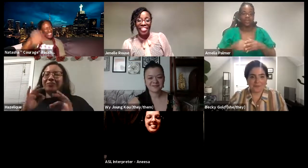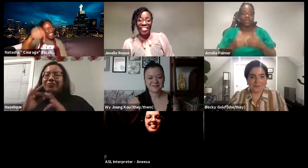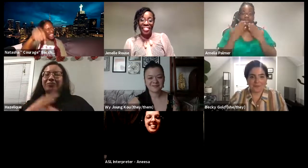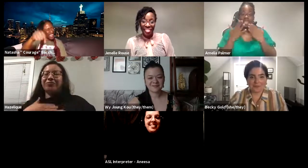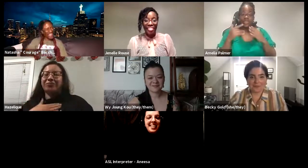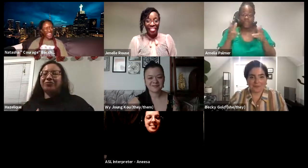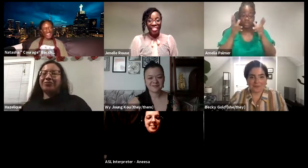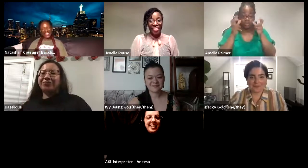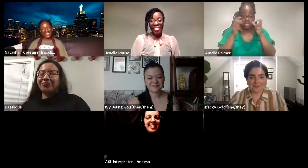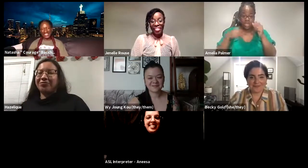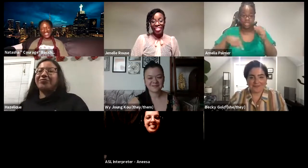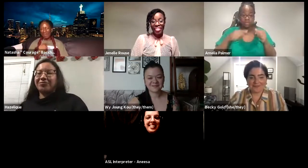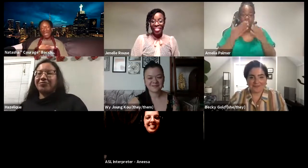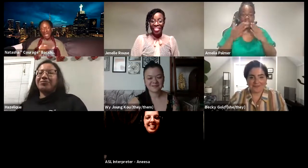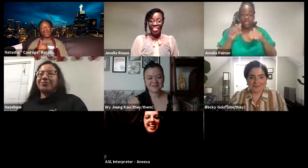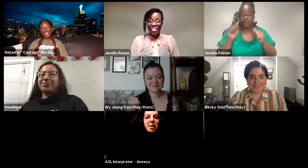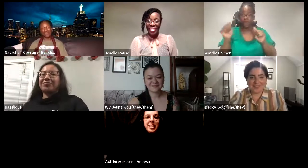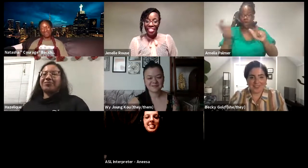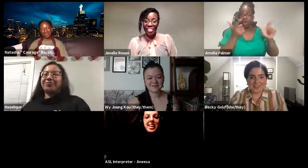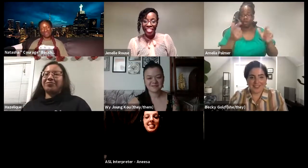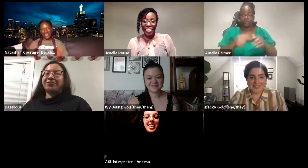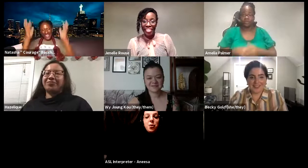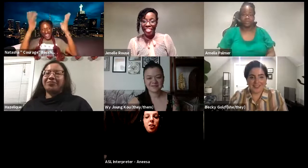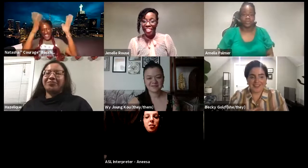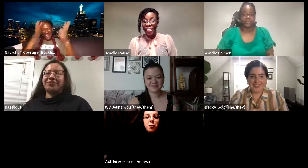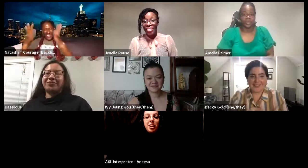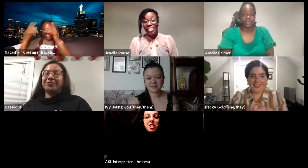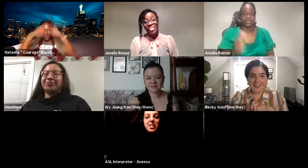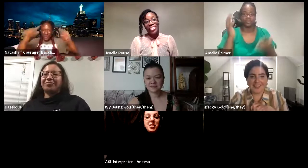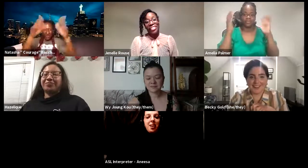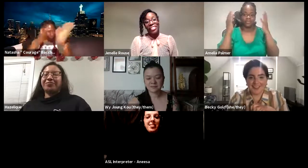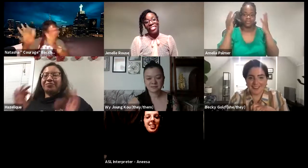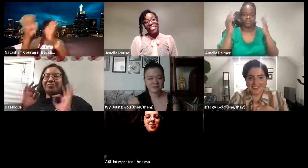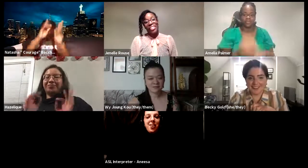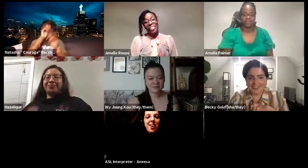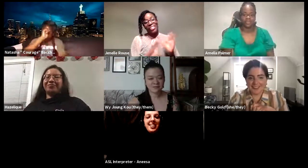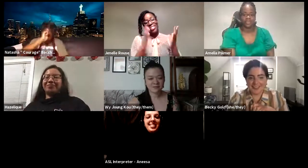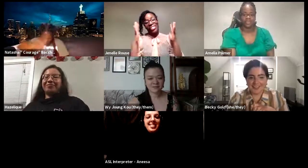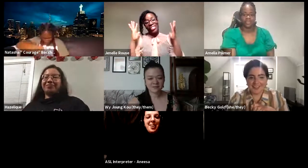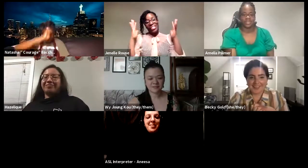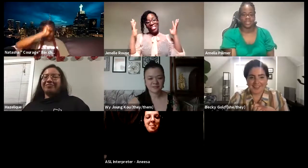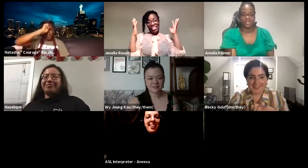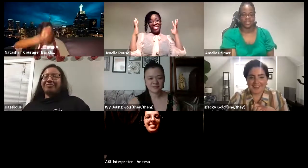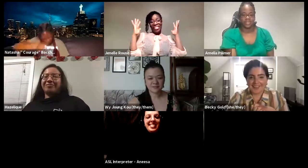thank you everyone for coming - amelia is saying thank you all for watching as well, thank you to the audience, a little round of applause